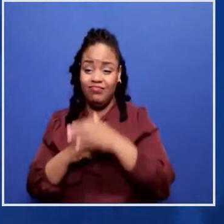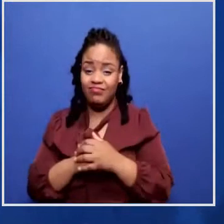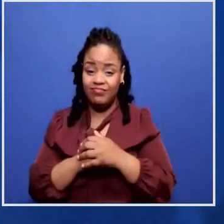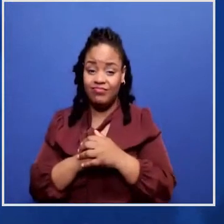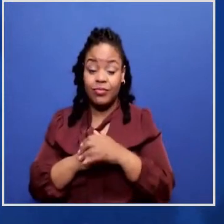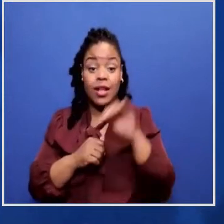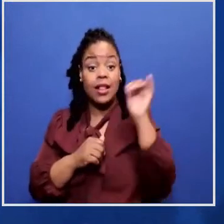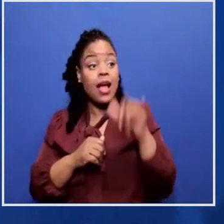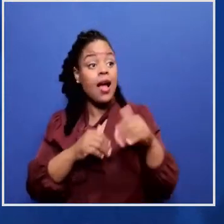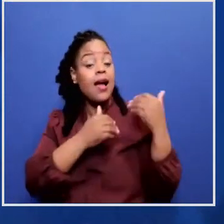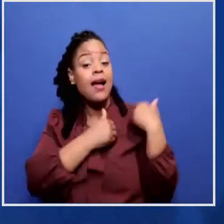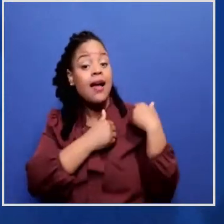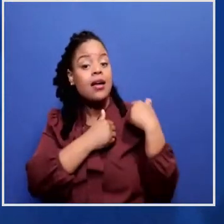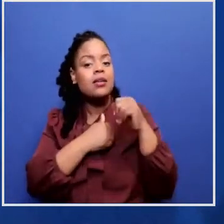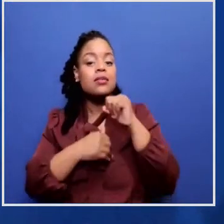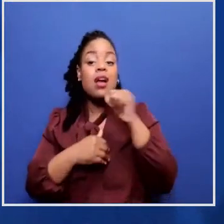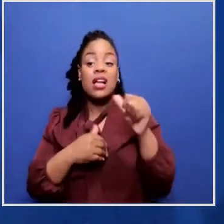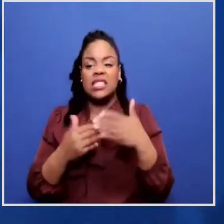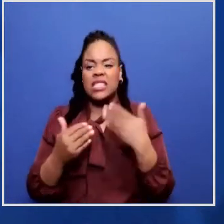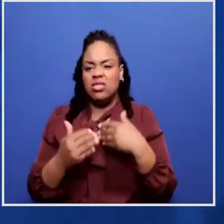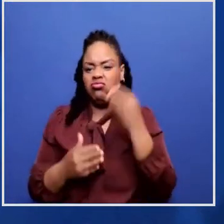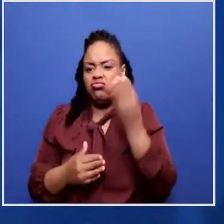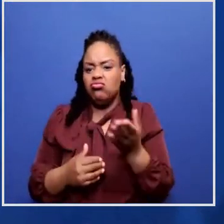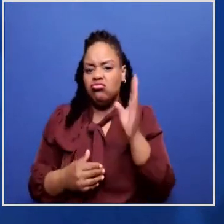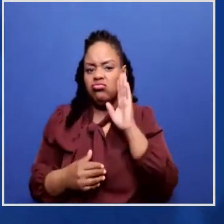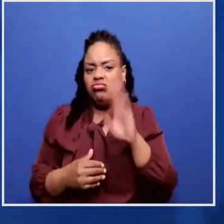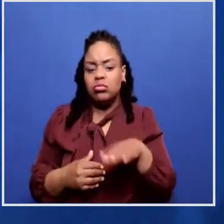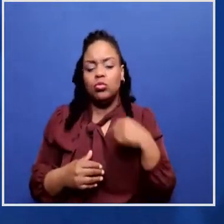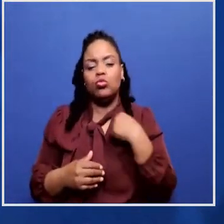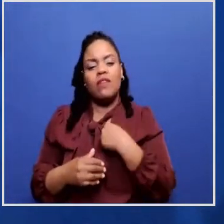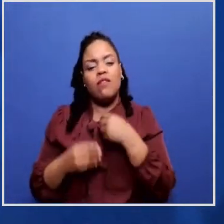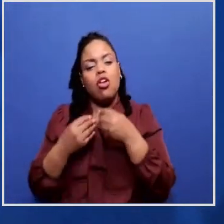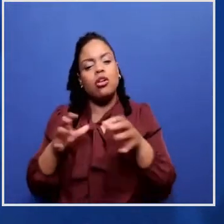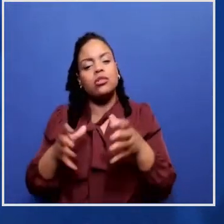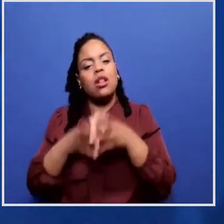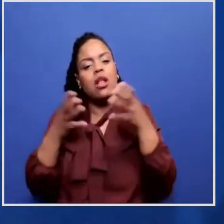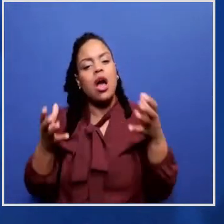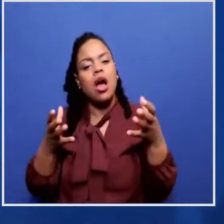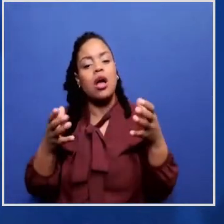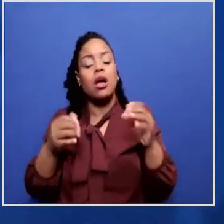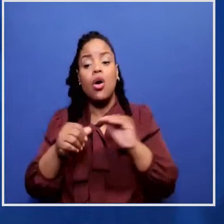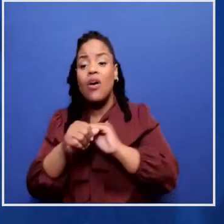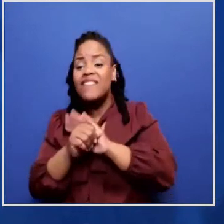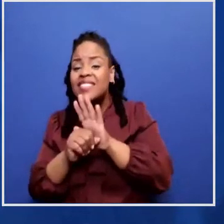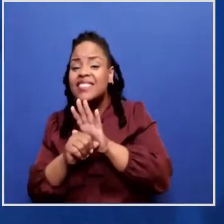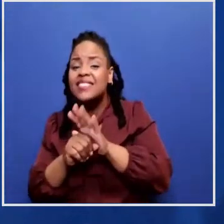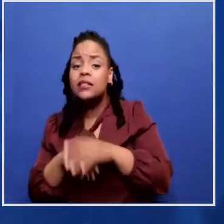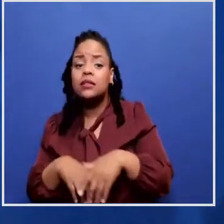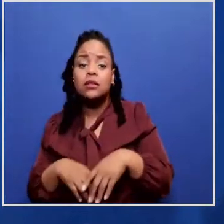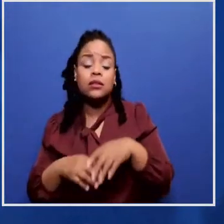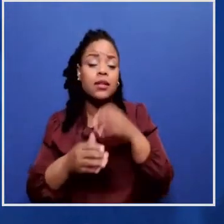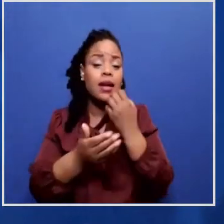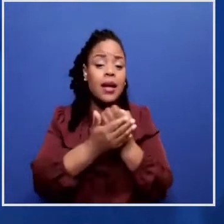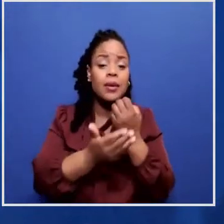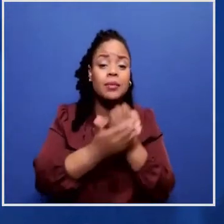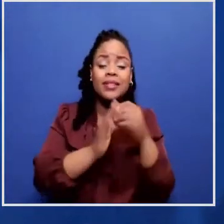WON'T BE EASY. OUR NATION HAS